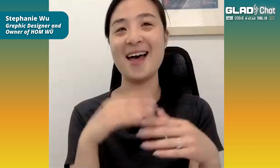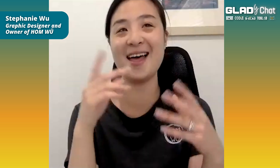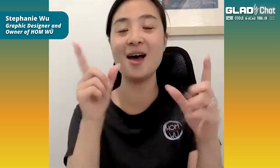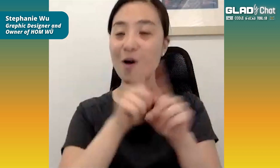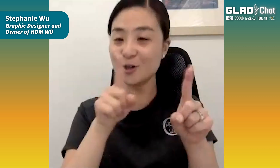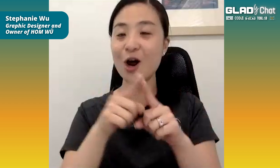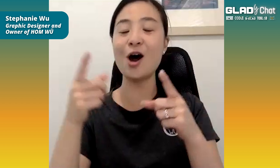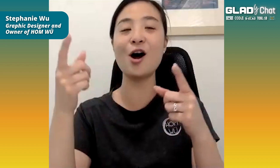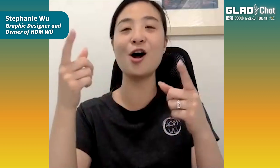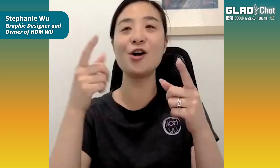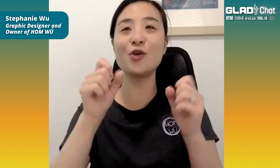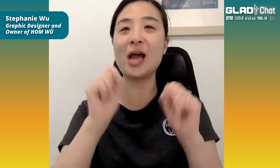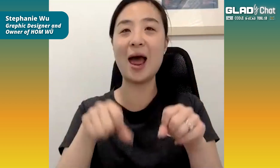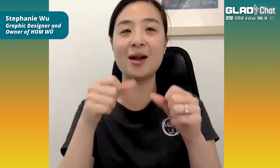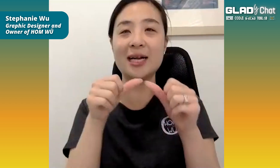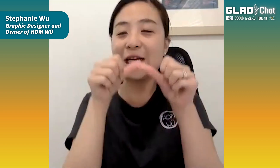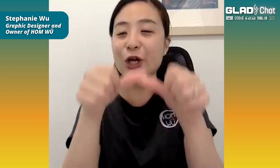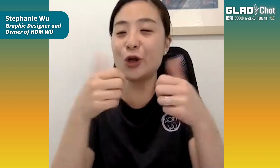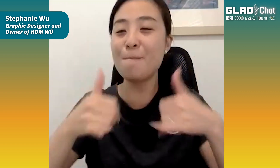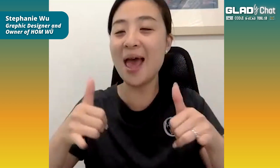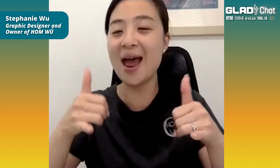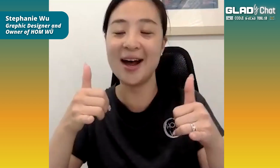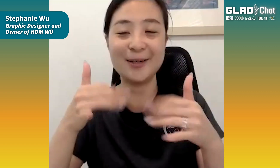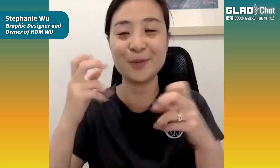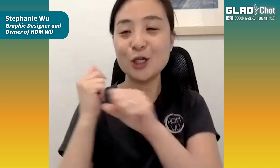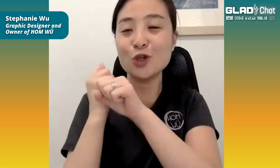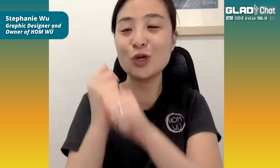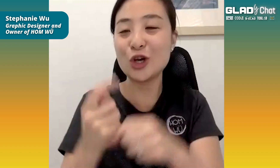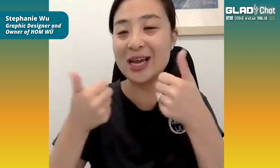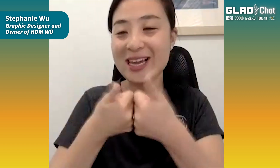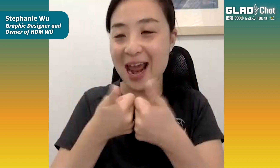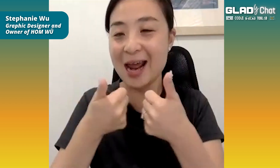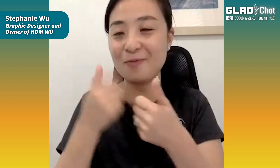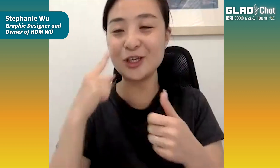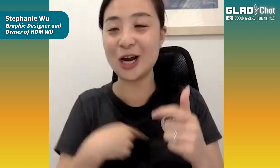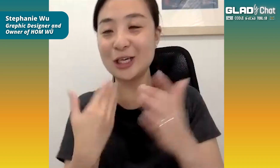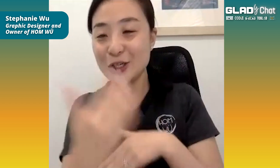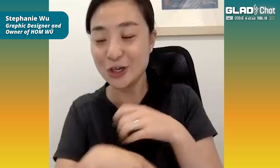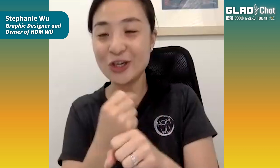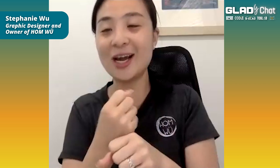Also, playing traditional games of Chinese [Lunar] New Year.